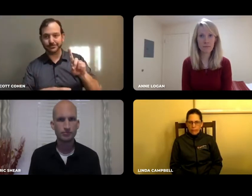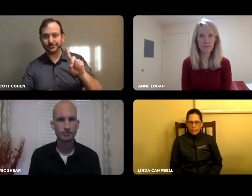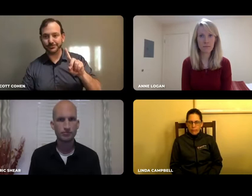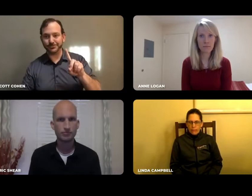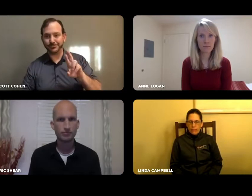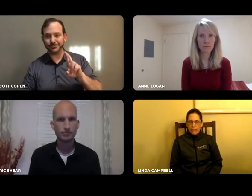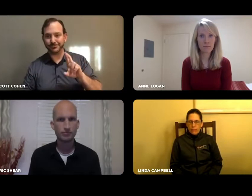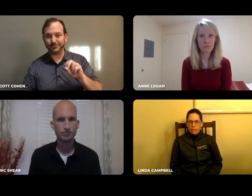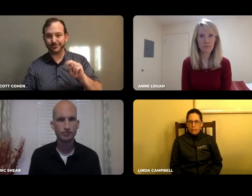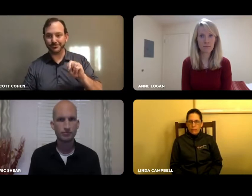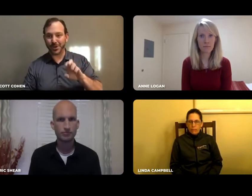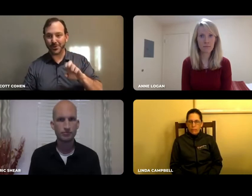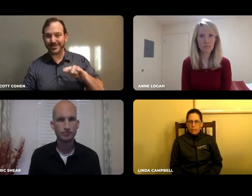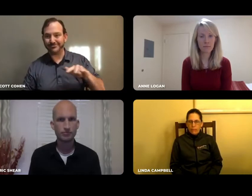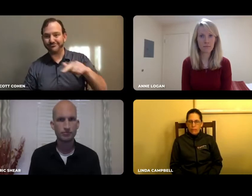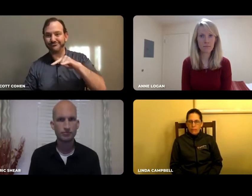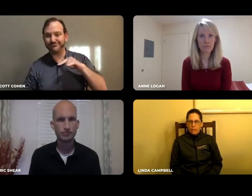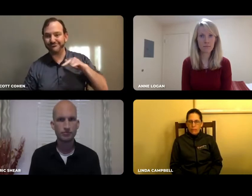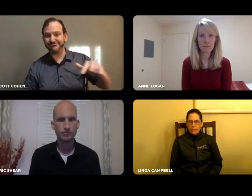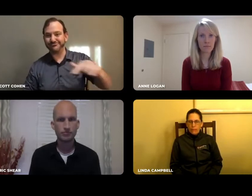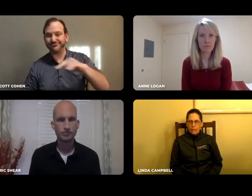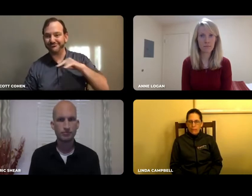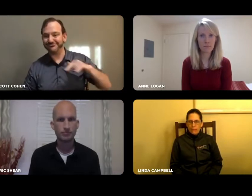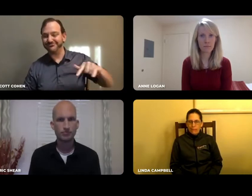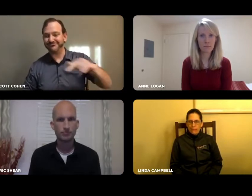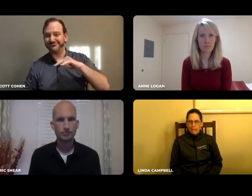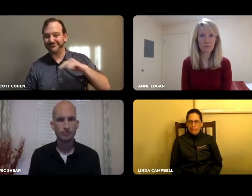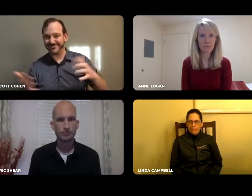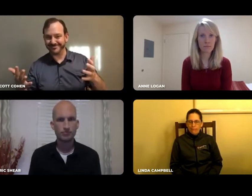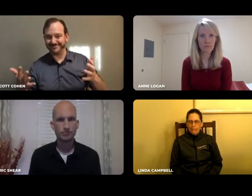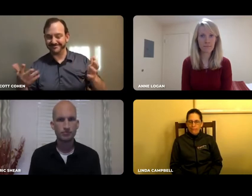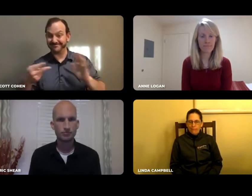A drone that can fly around And do the same work